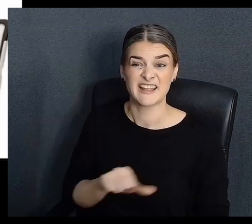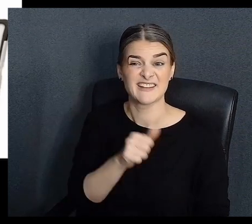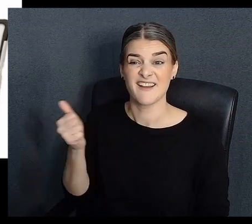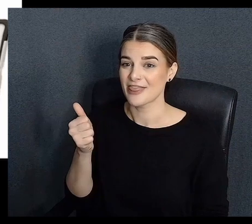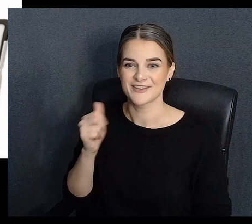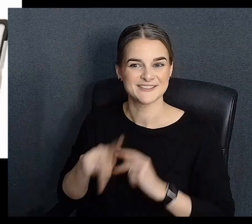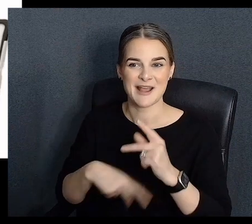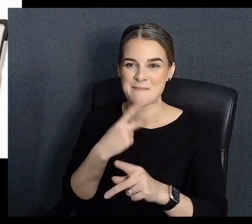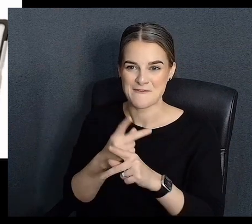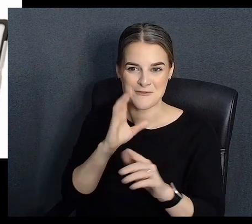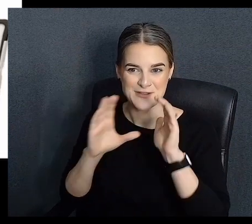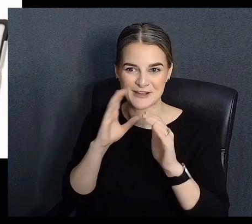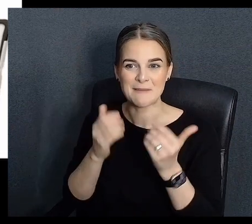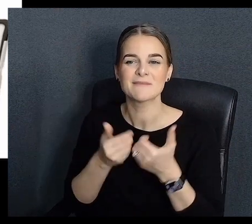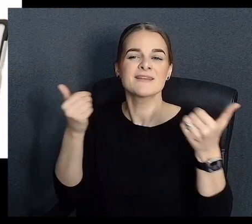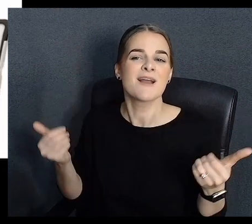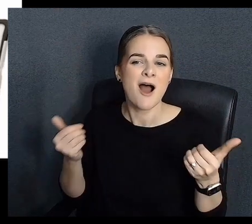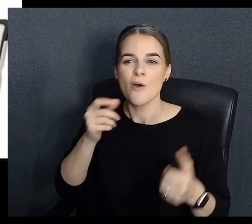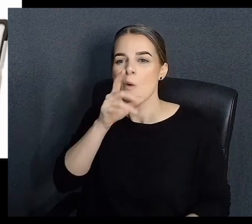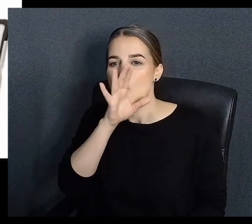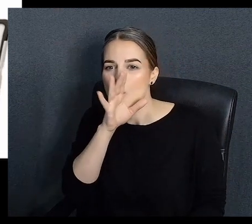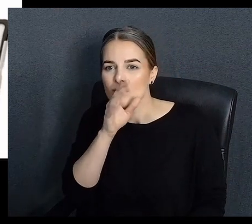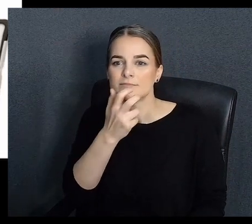beyond oral speaking, oral speech or talking.